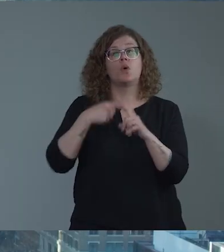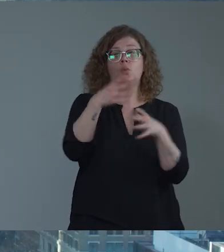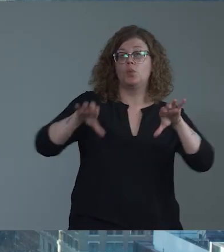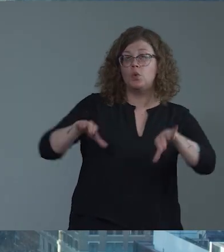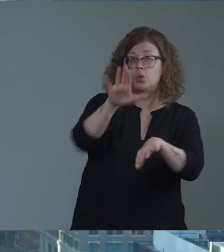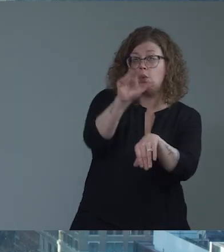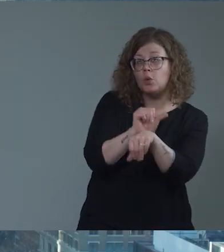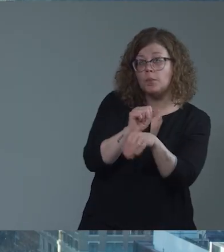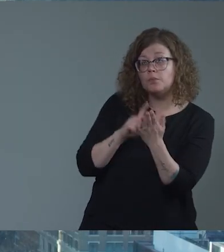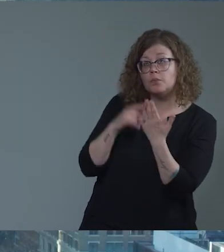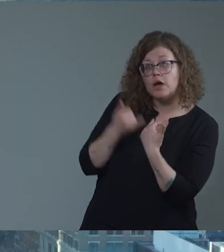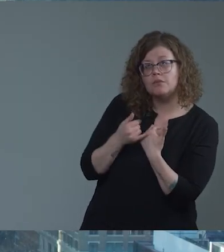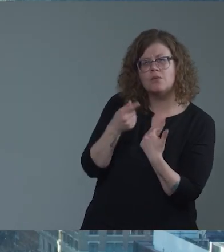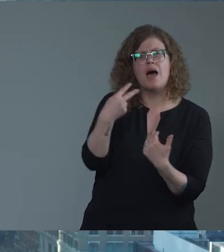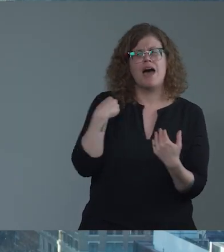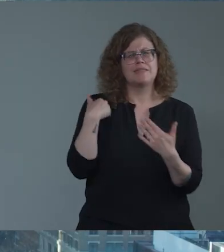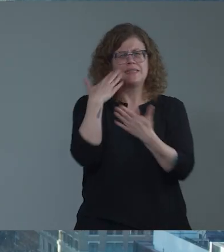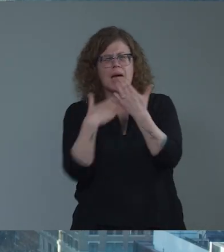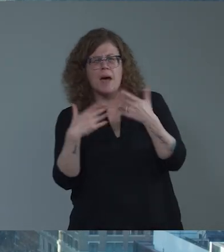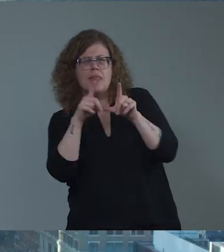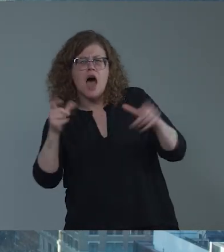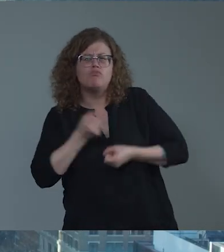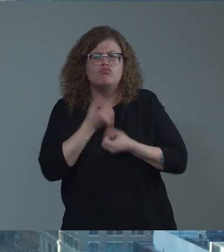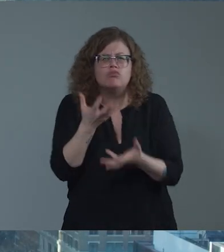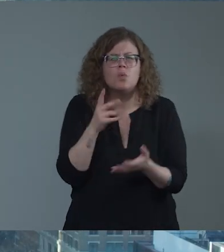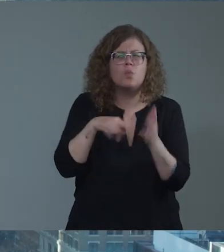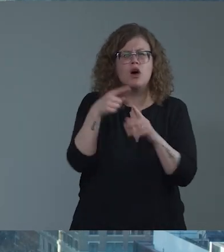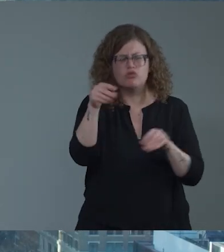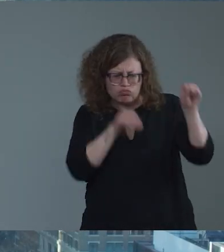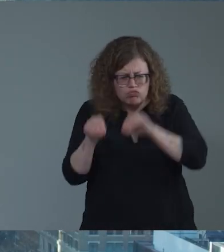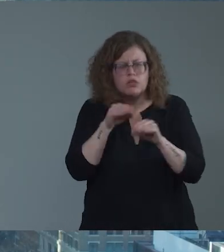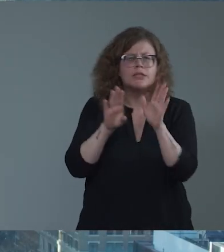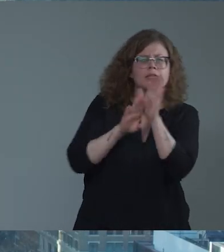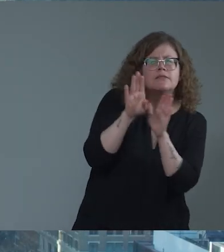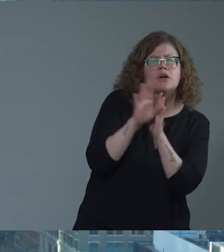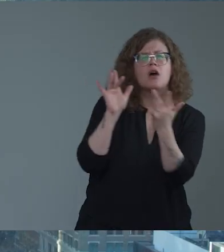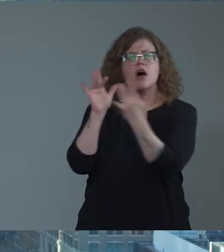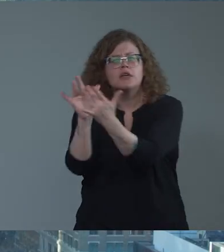and about their body of work and why they choose Calgary. And here I am sitting on the bus on my way to work.